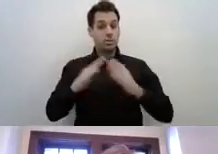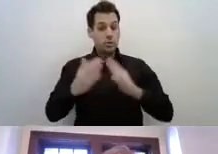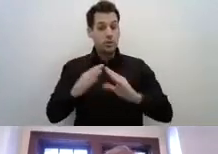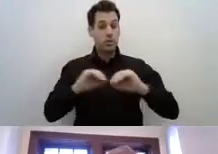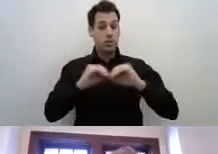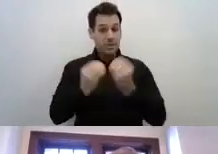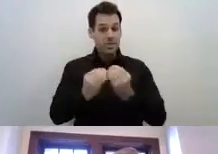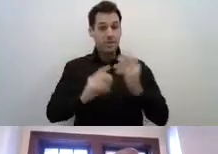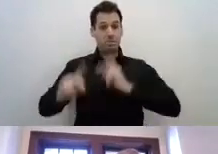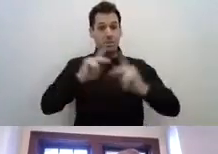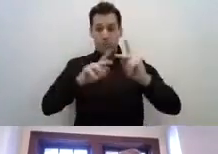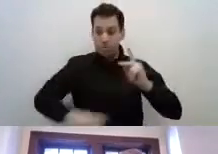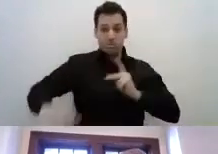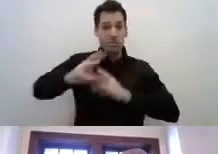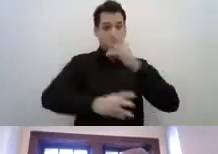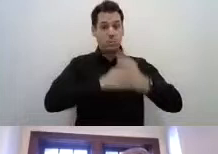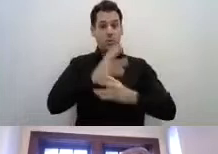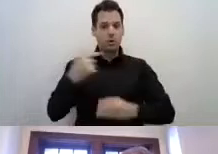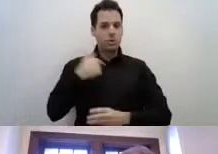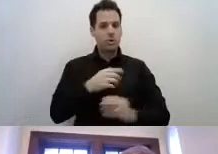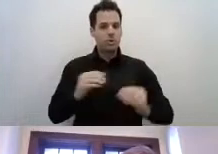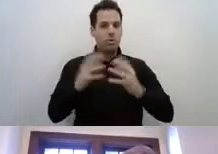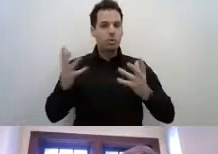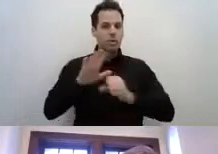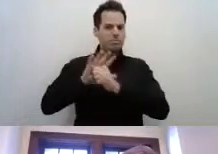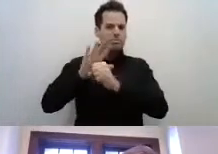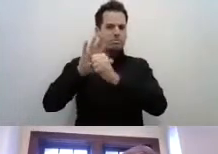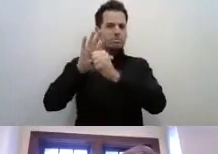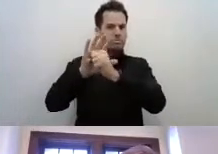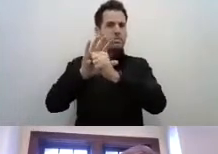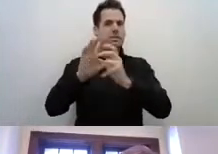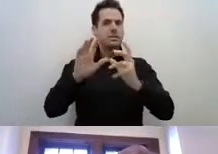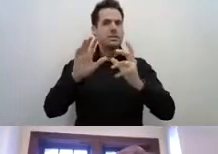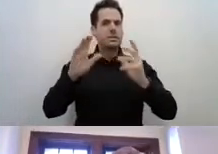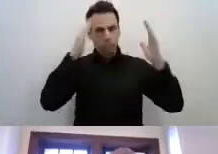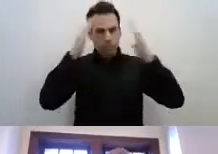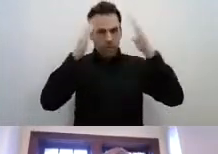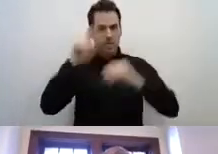world in promoting awareness of the barriers faced by indigenous people living with disabilities